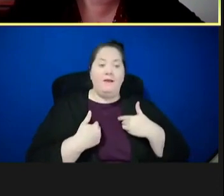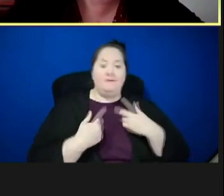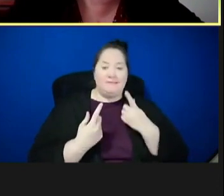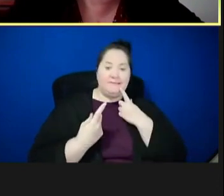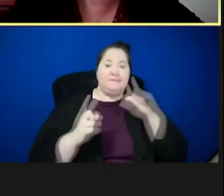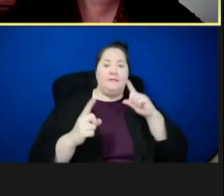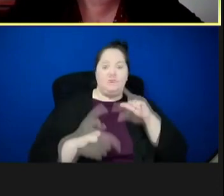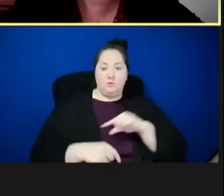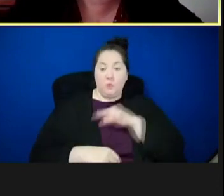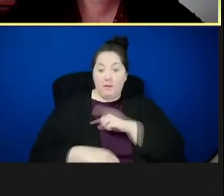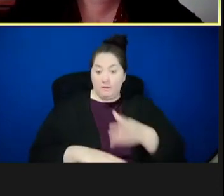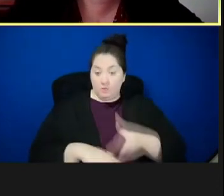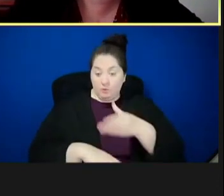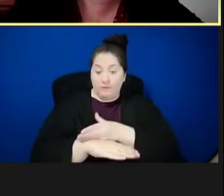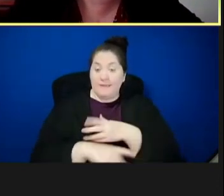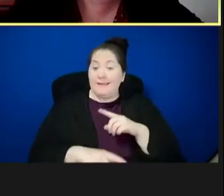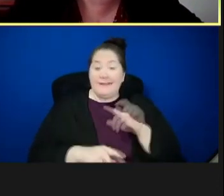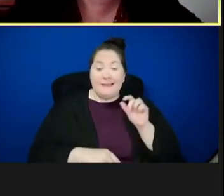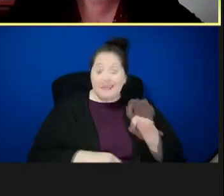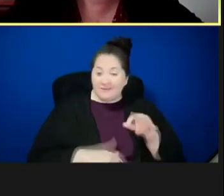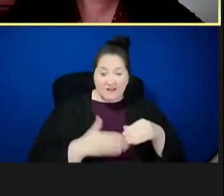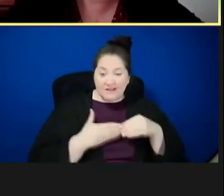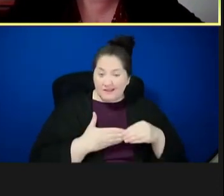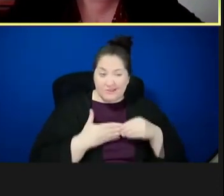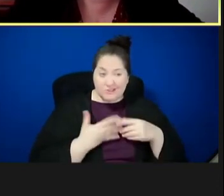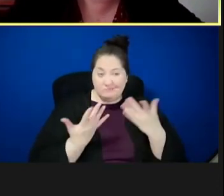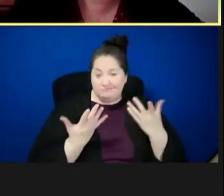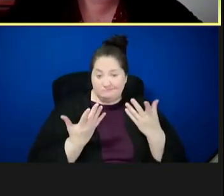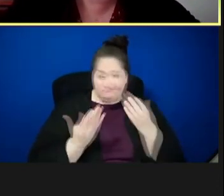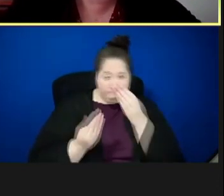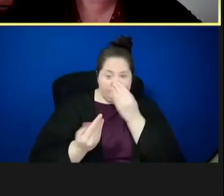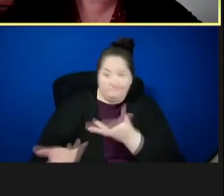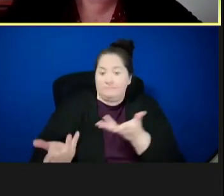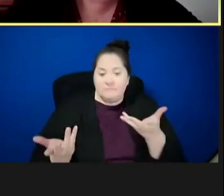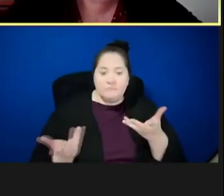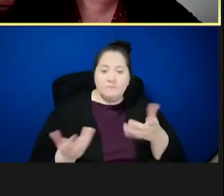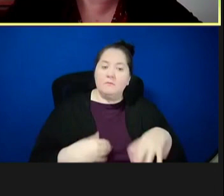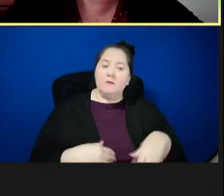Where you do not have sustained leadership, it's really challenging to have a vision,